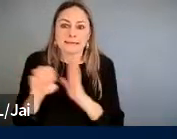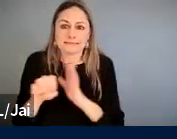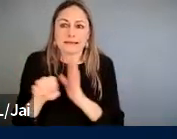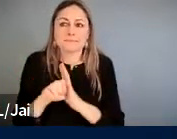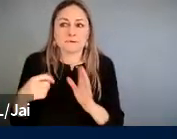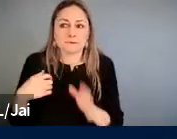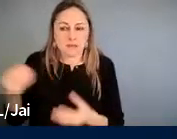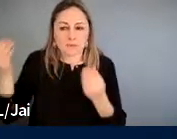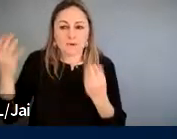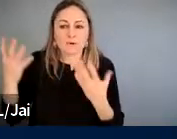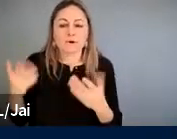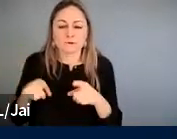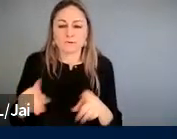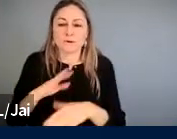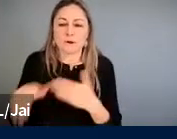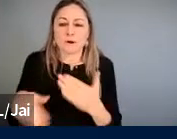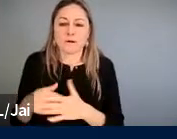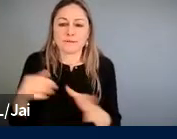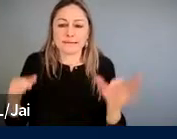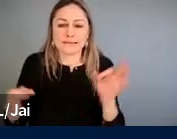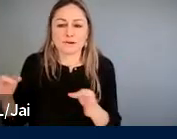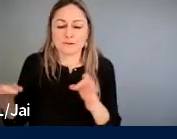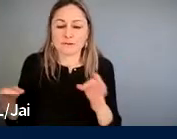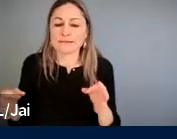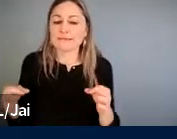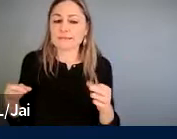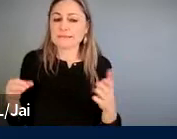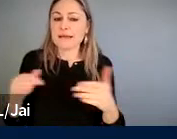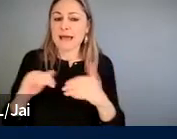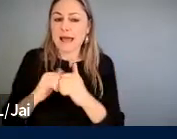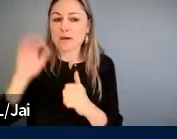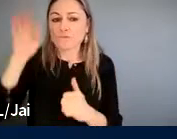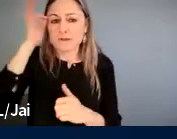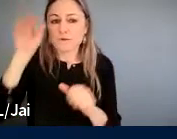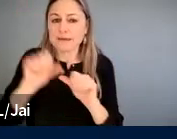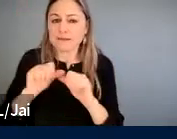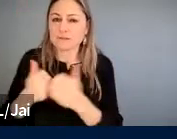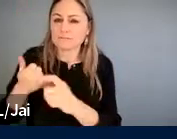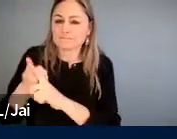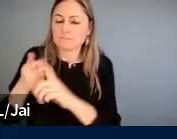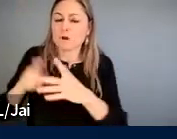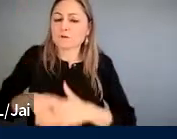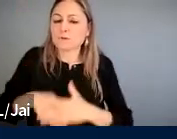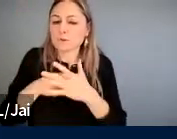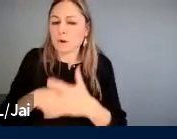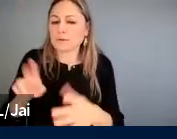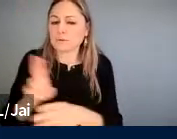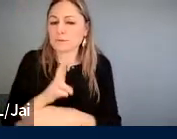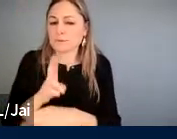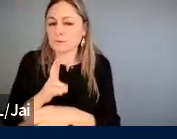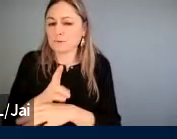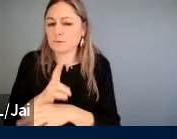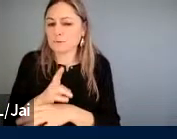throughout the hearings of how federal agencies are begin believing to explore through use of AI.